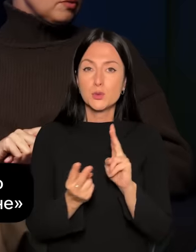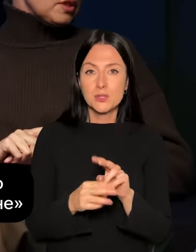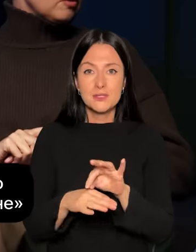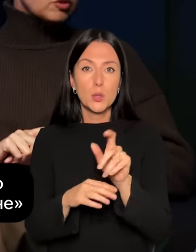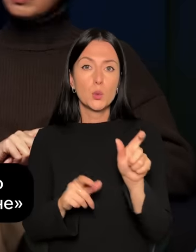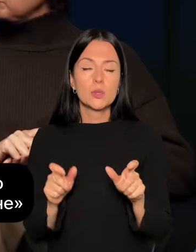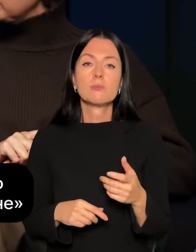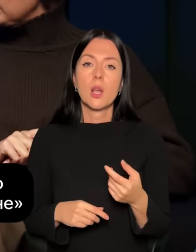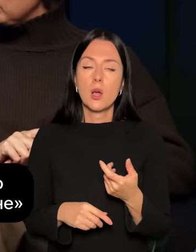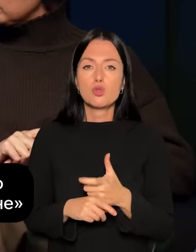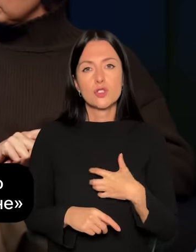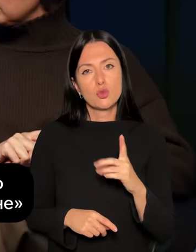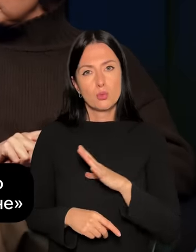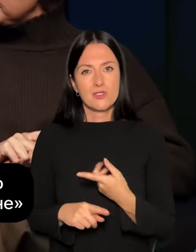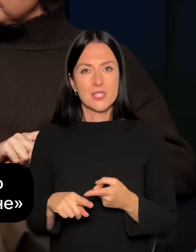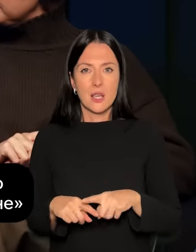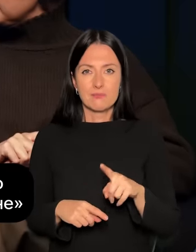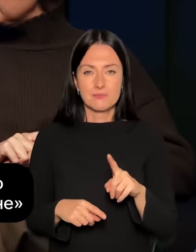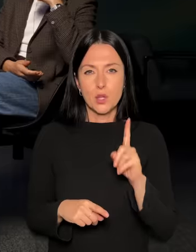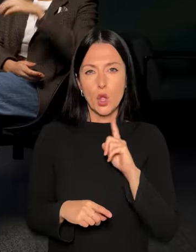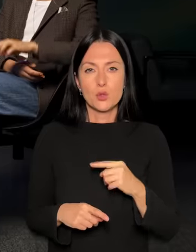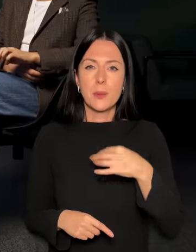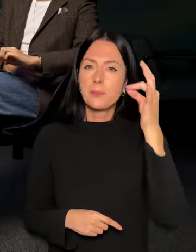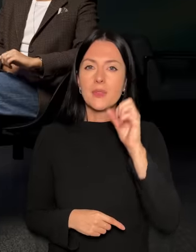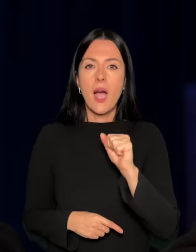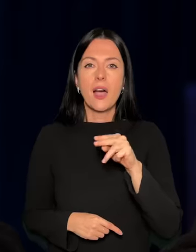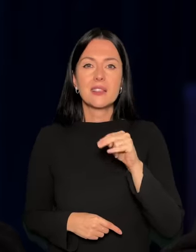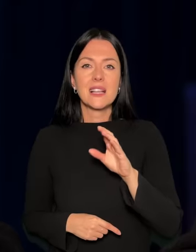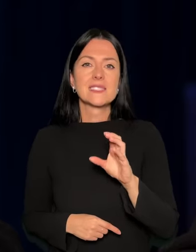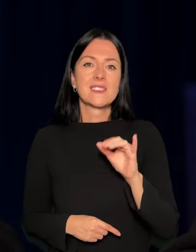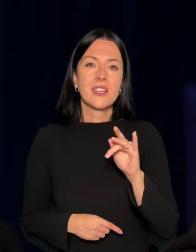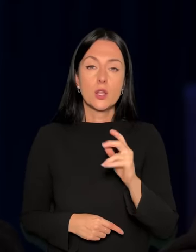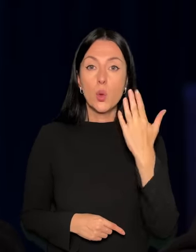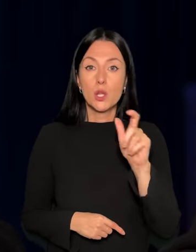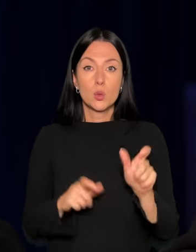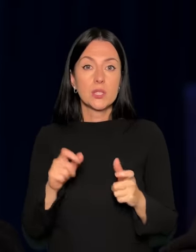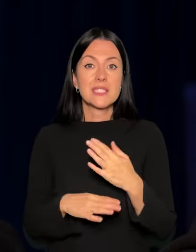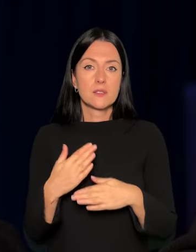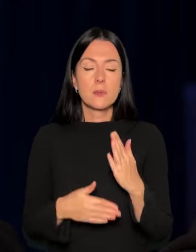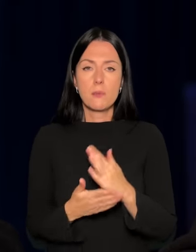It's essential to have this access. I remember "Atlas Weekend" when people with disabilities could